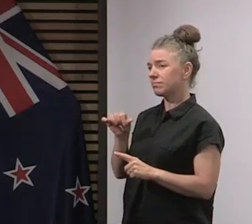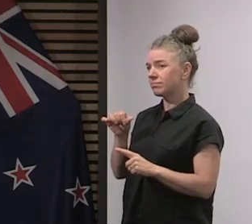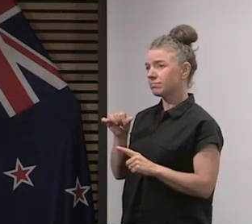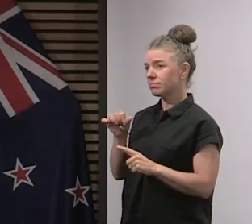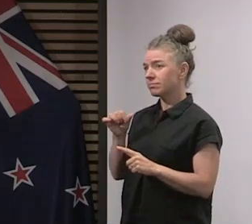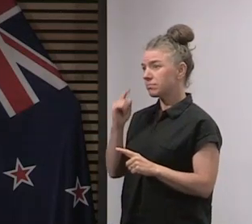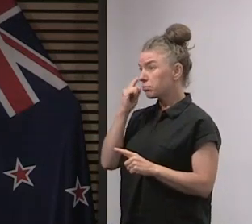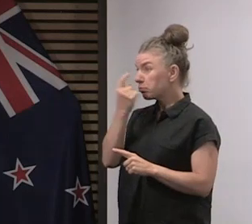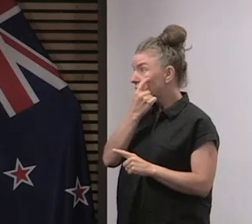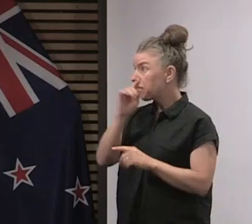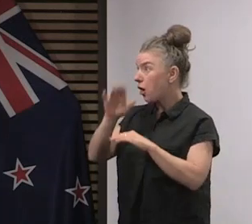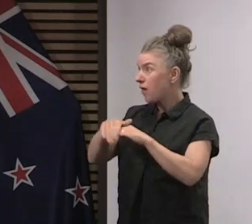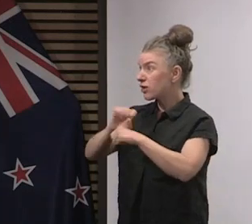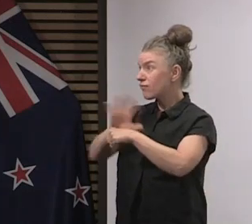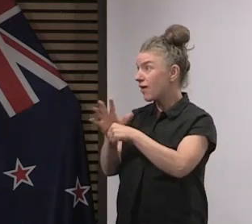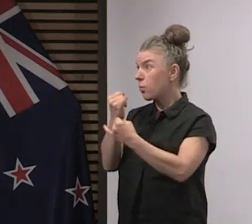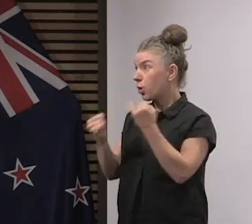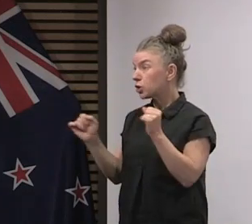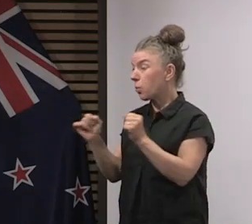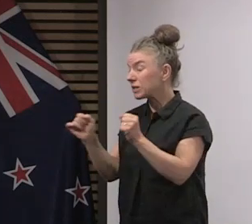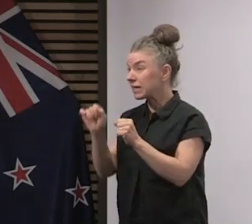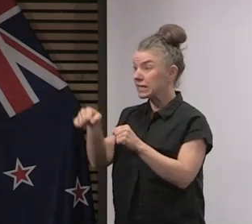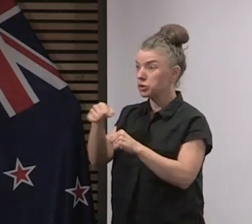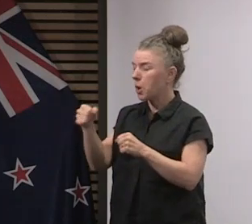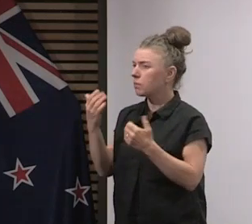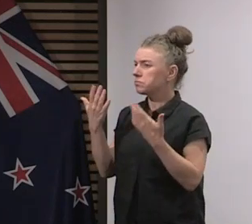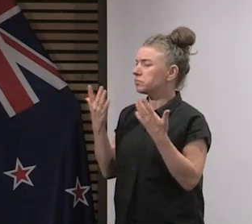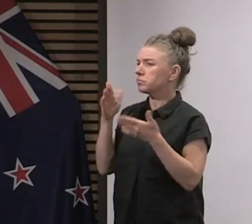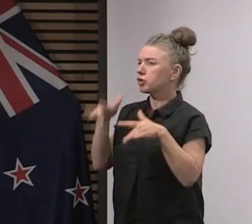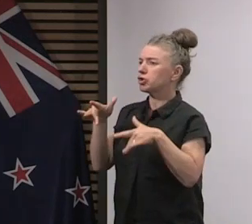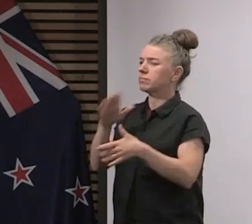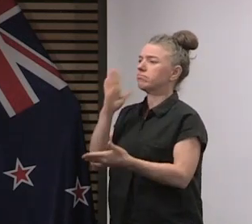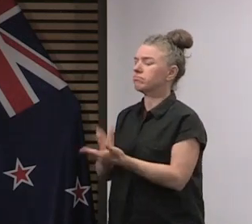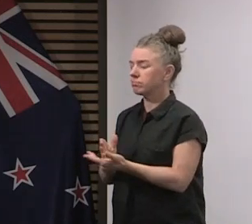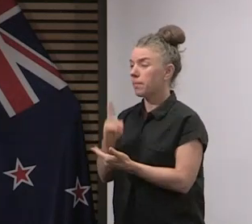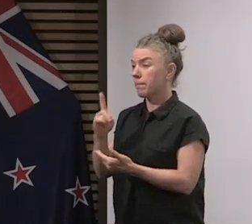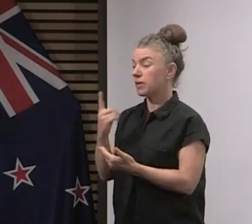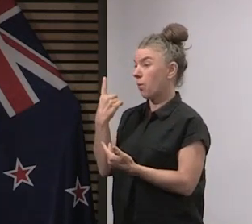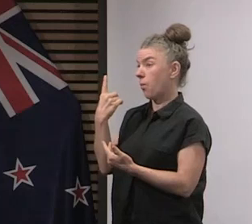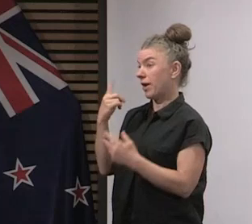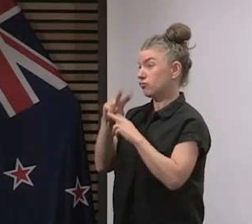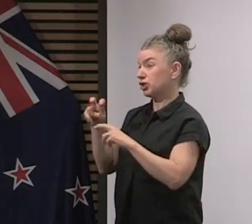spread of the coronavirus here? I think yesterday I was asked this question and I said there is